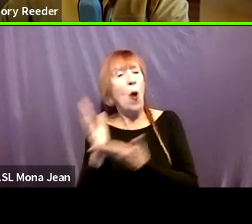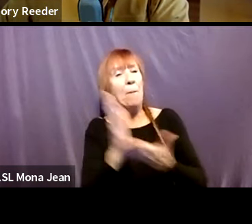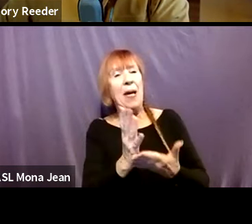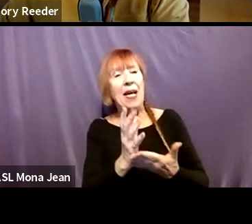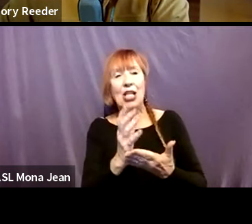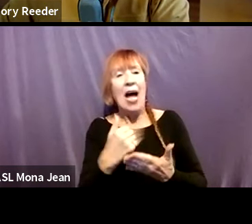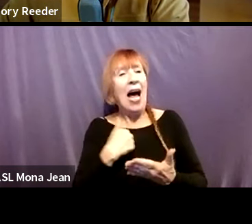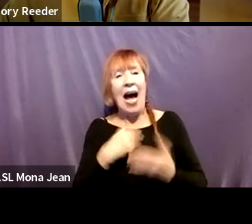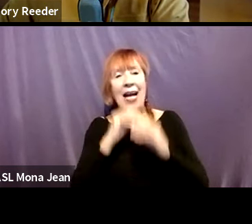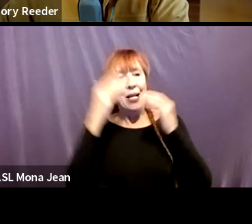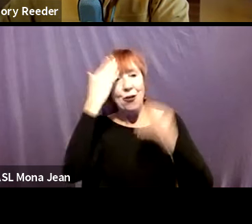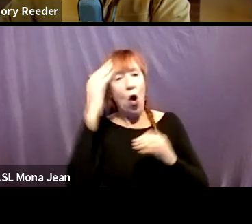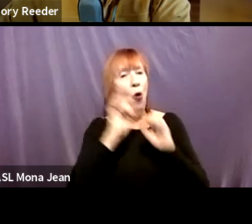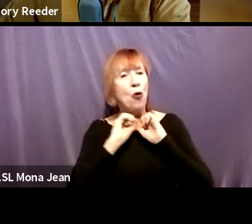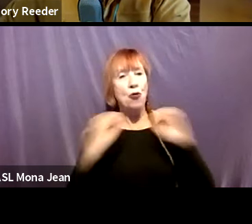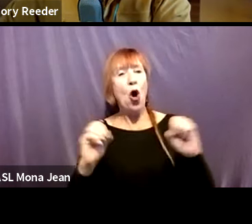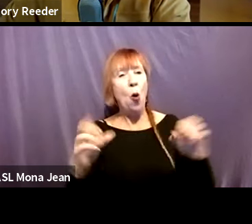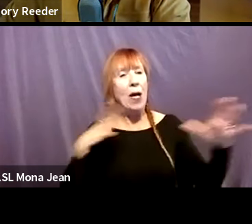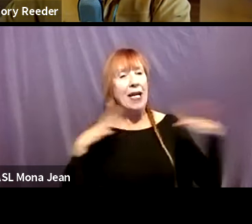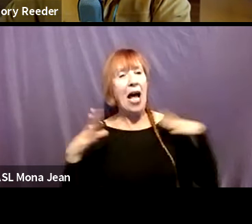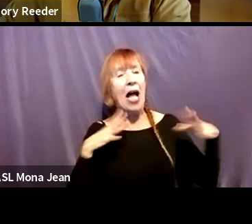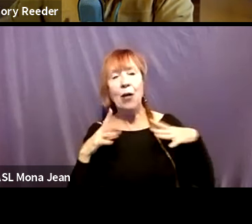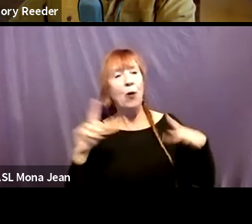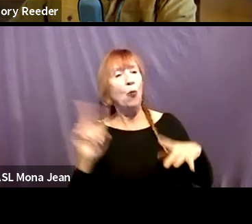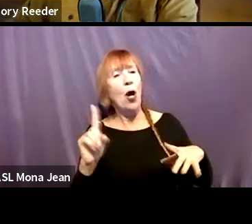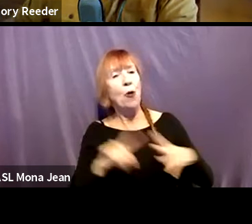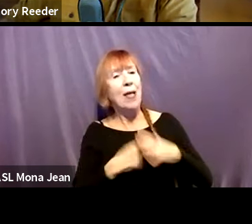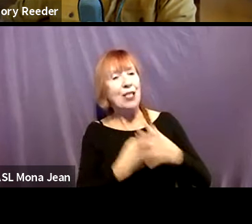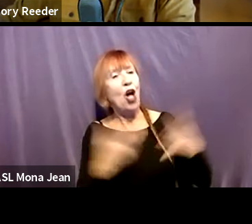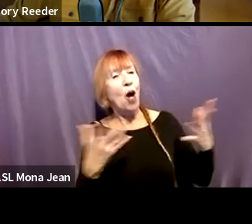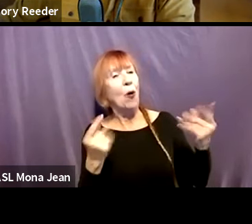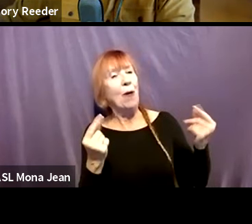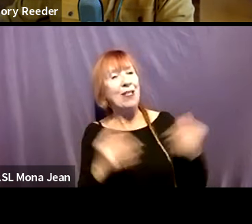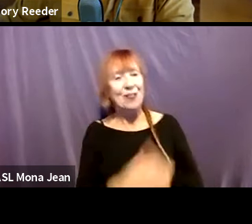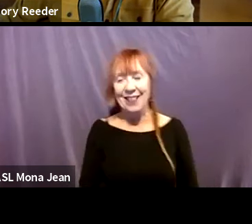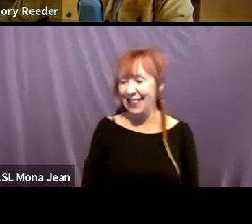Where does Meghan start? Oh, well, I...